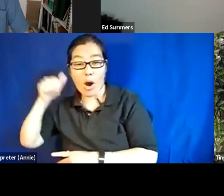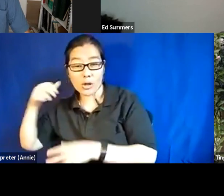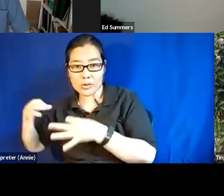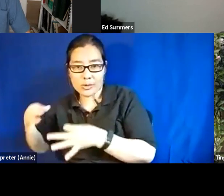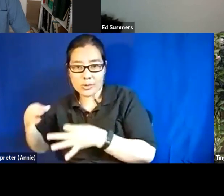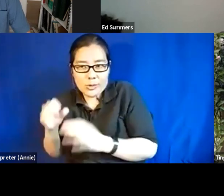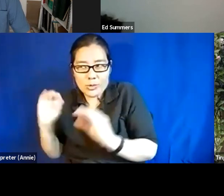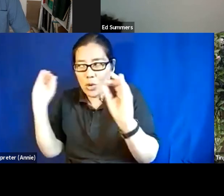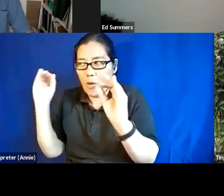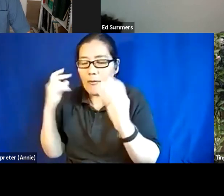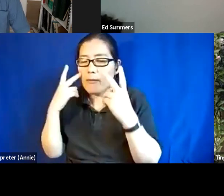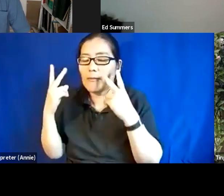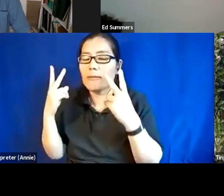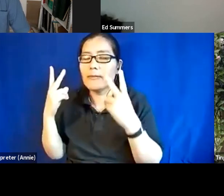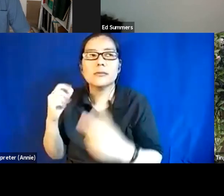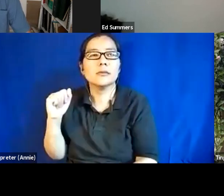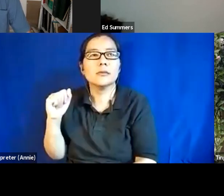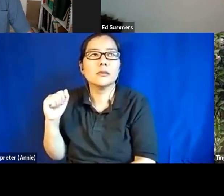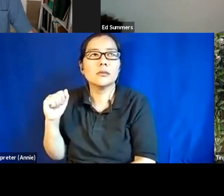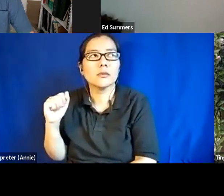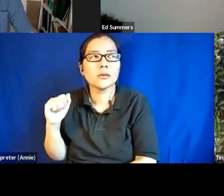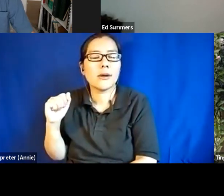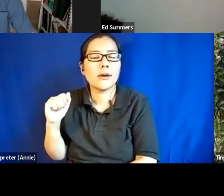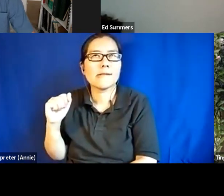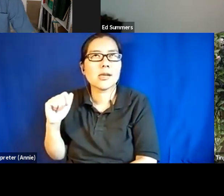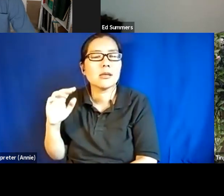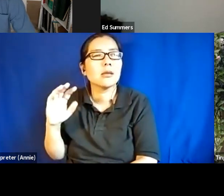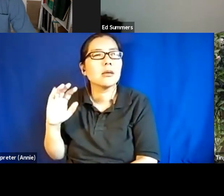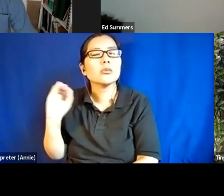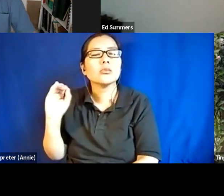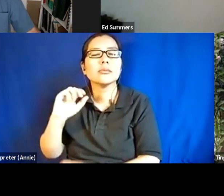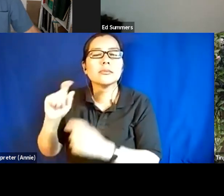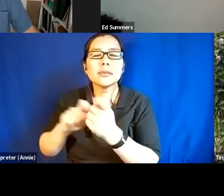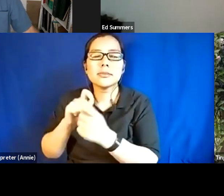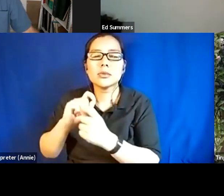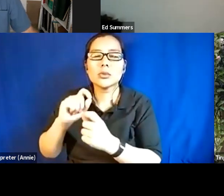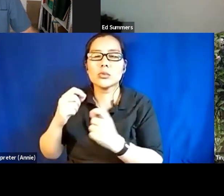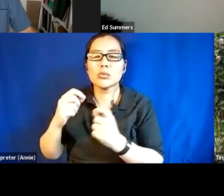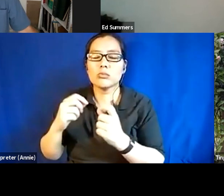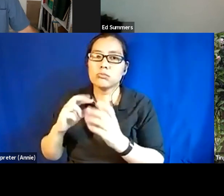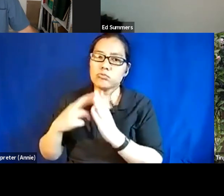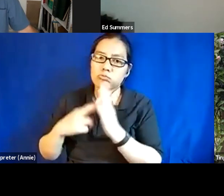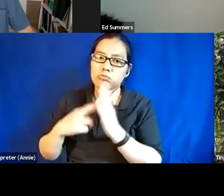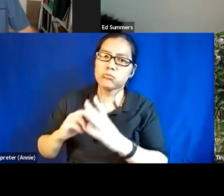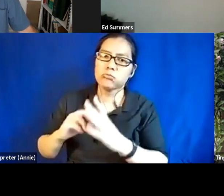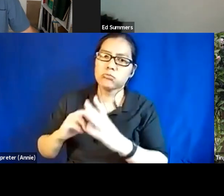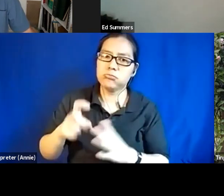no rule that says I'm allowed to audio describe any material that I